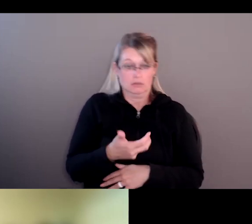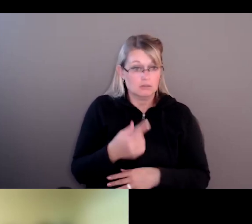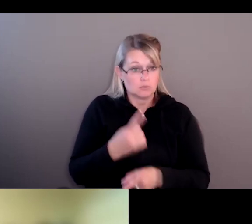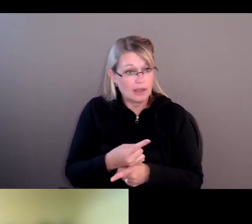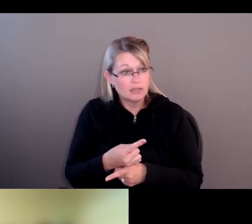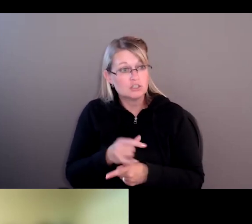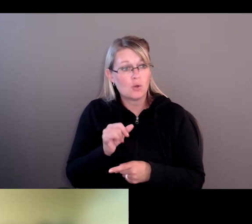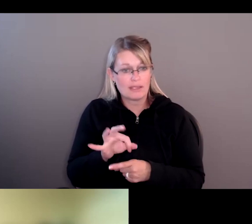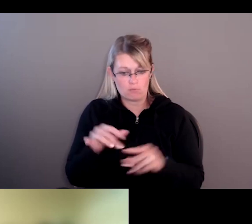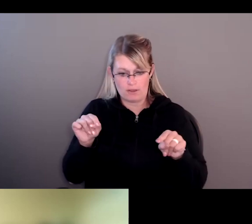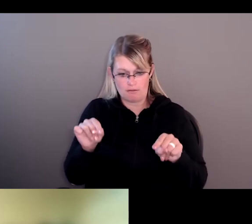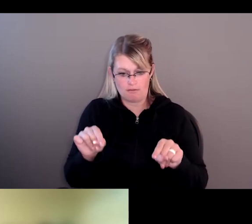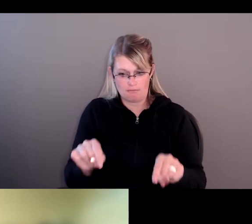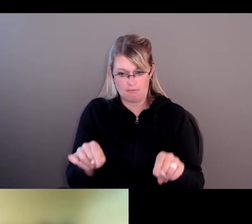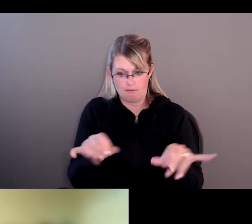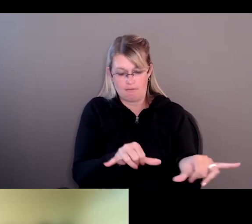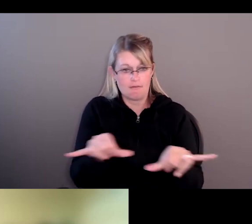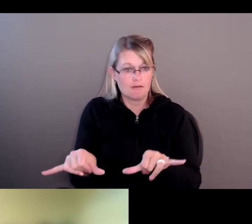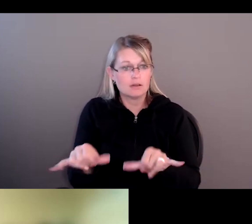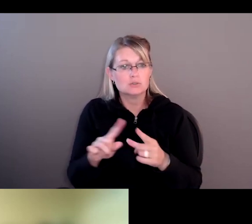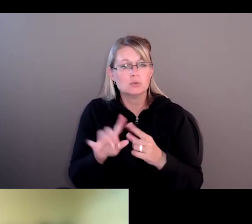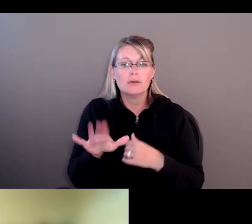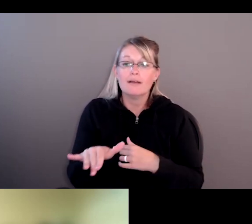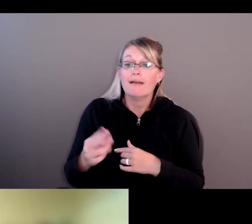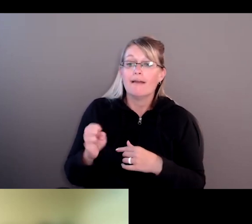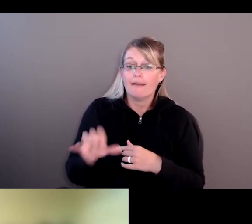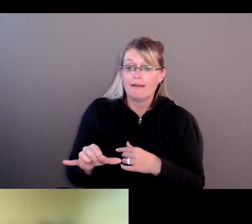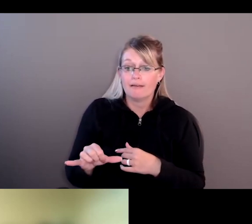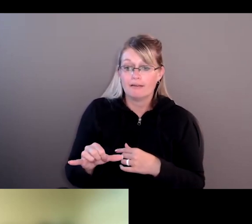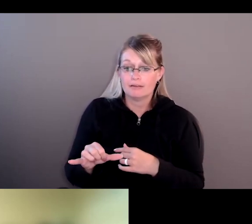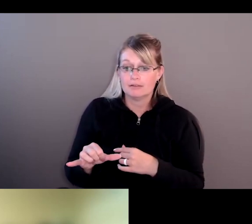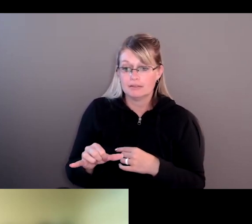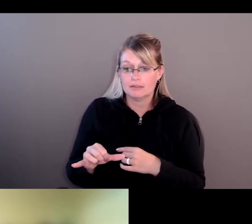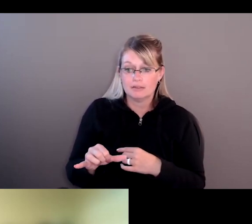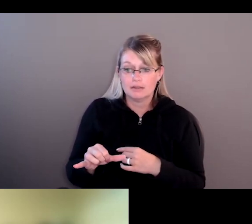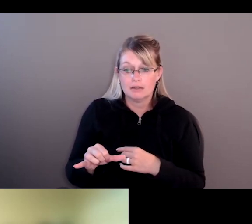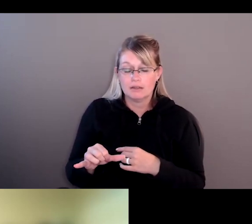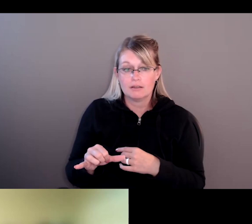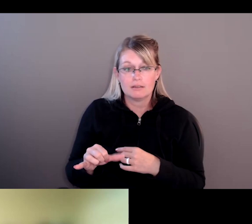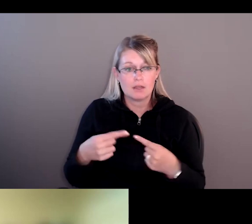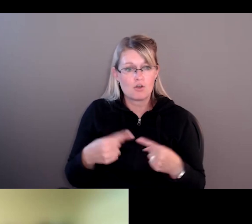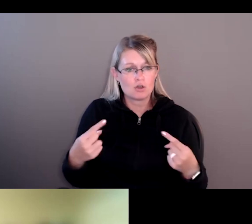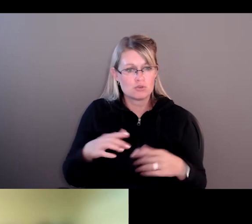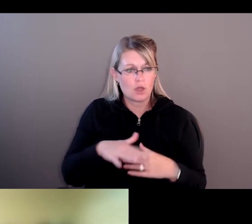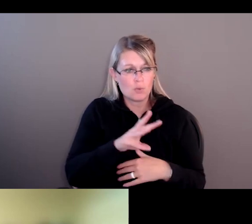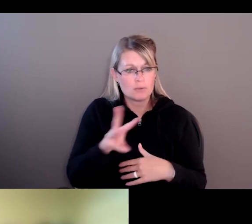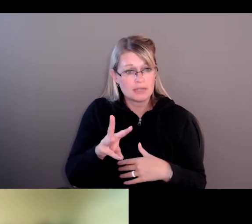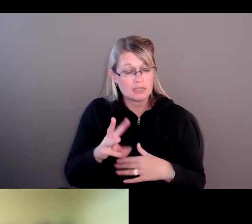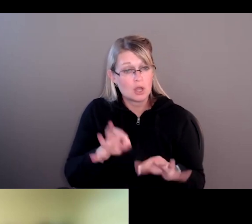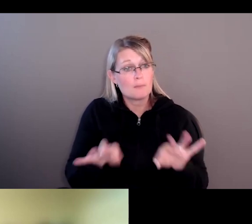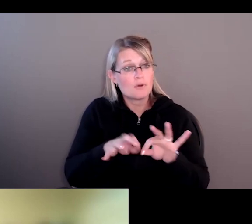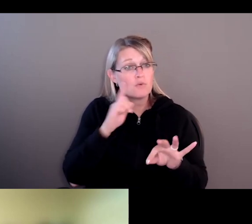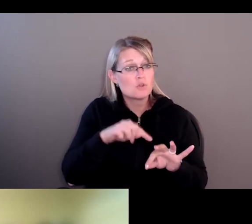parallels between contrast on the website is important for people with low vision,